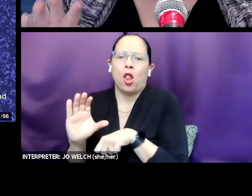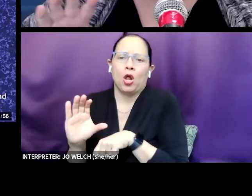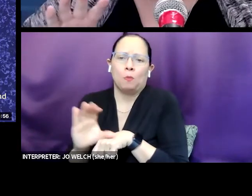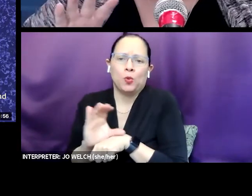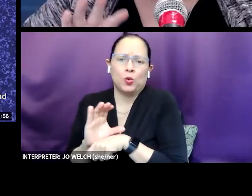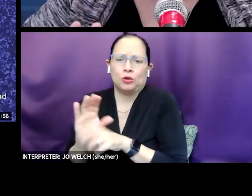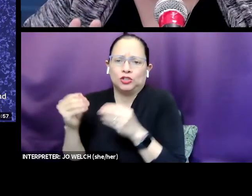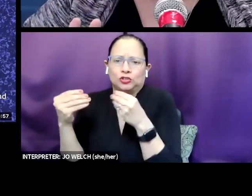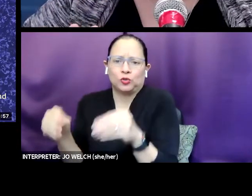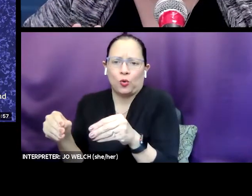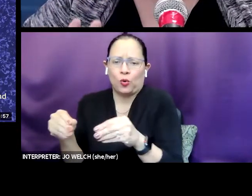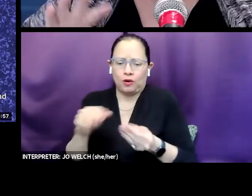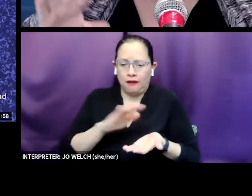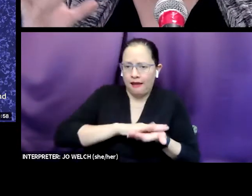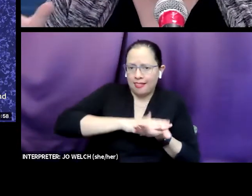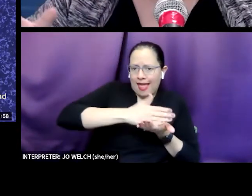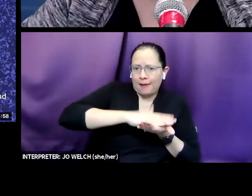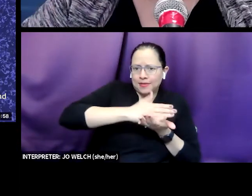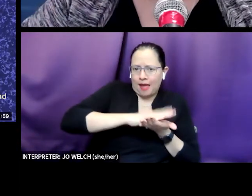The contents of the hard drive put on to another hard drive.